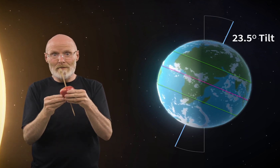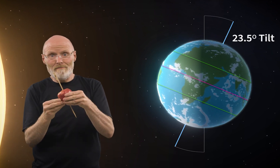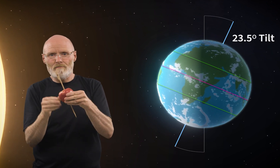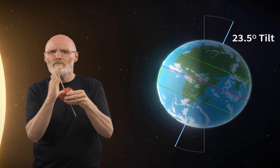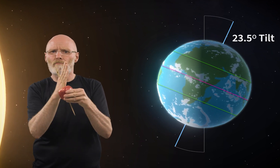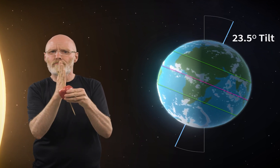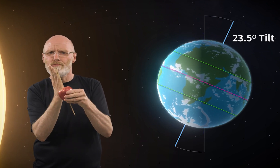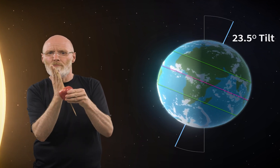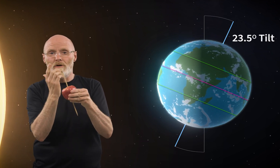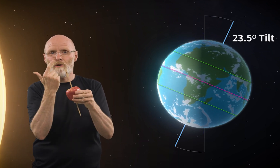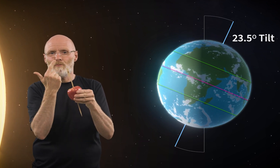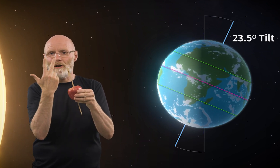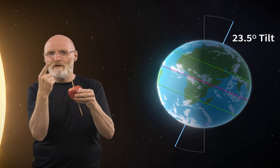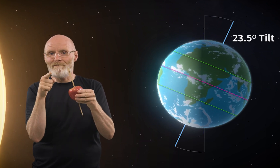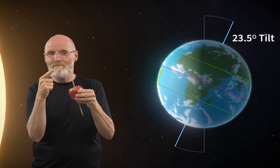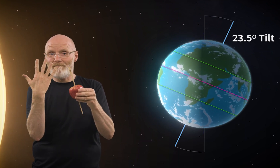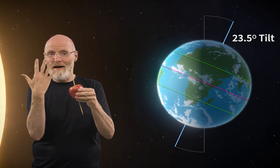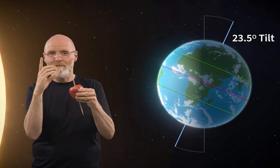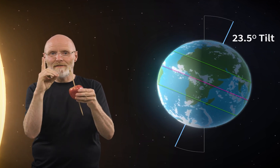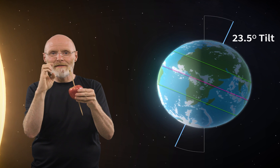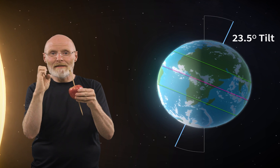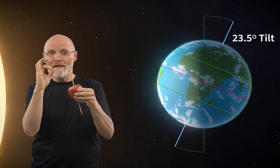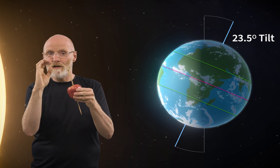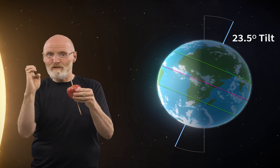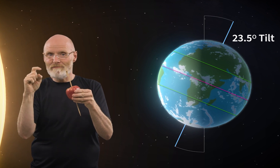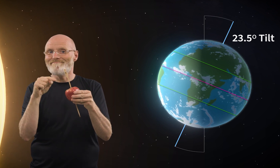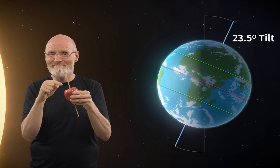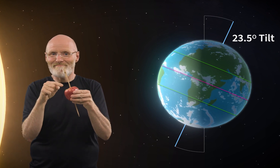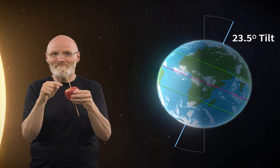its axis is tilted at an angle of 23.5 degrees,